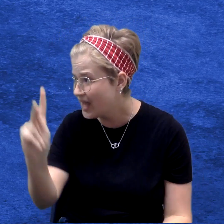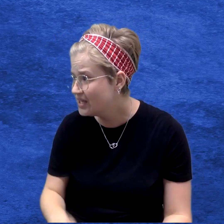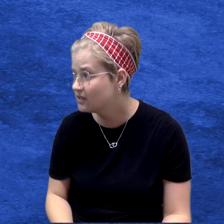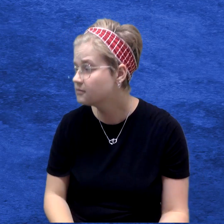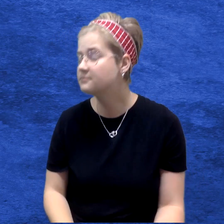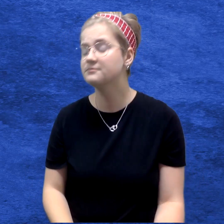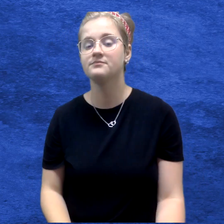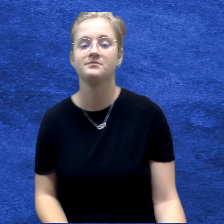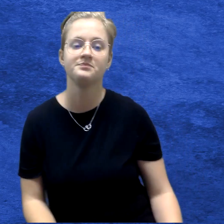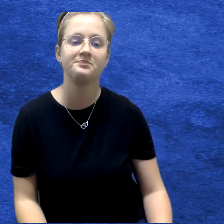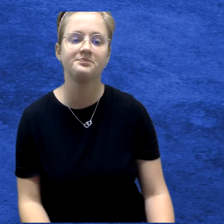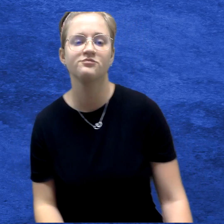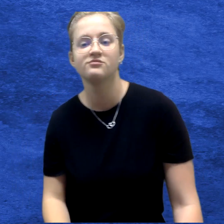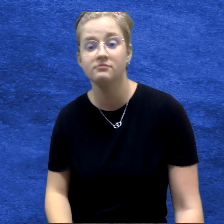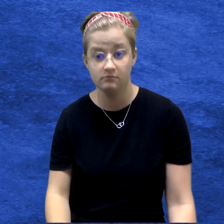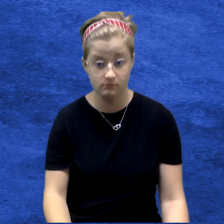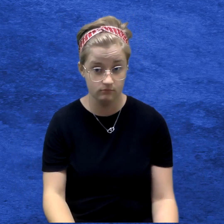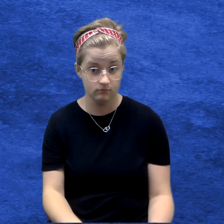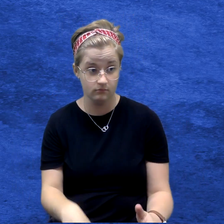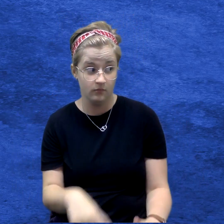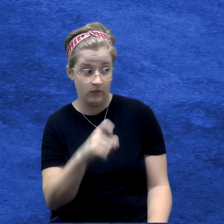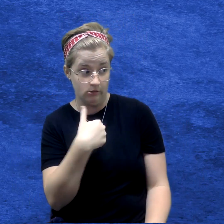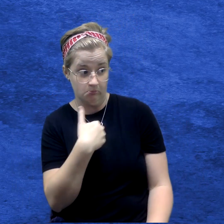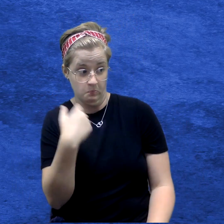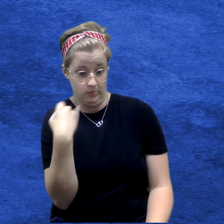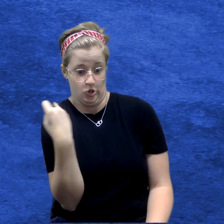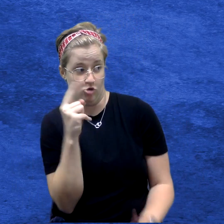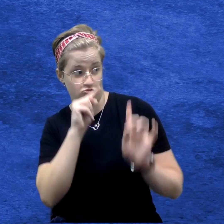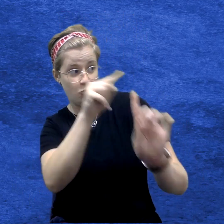“Should I run in and get you some water?” asked Josh.